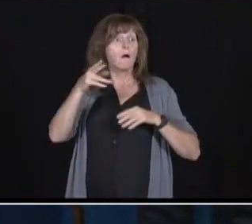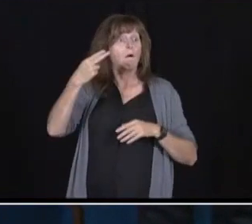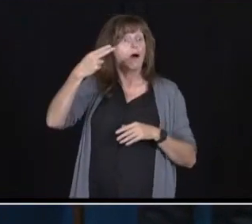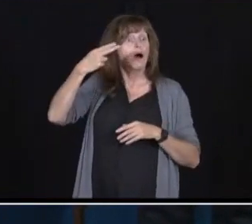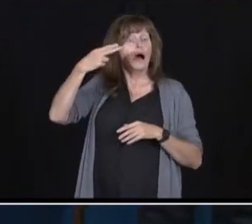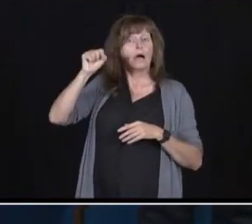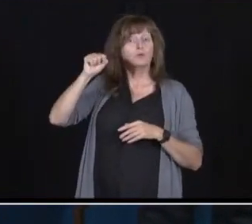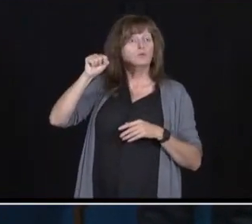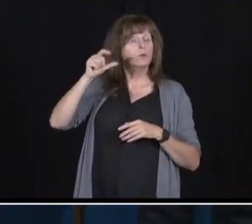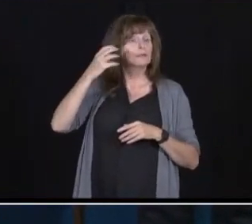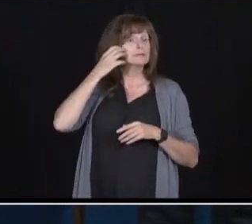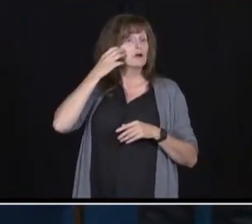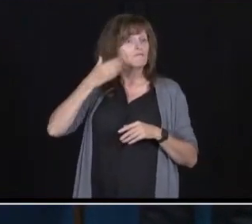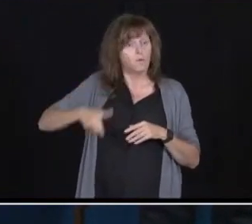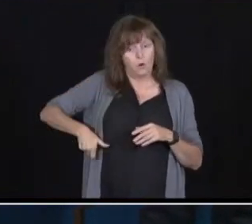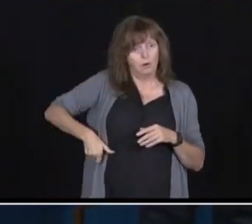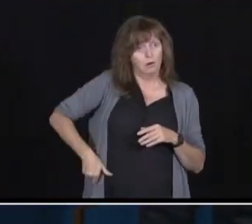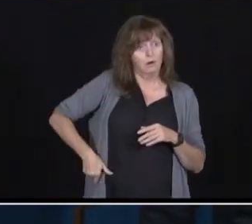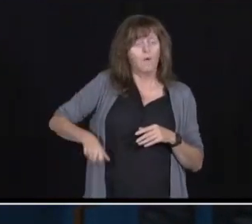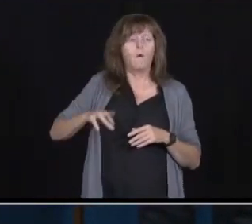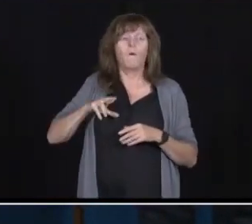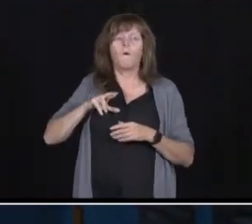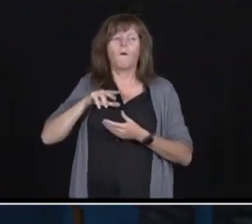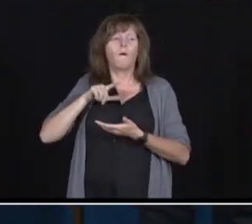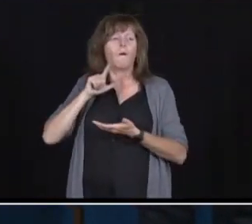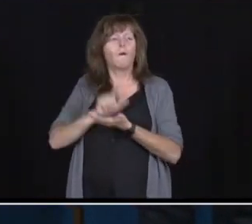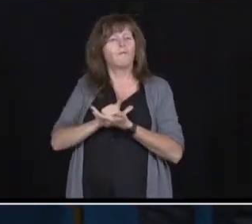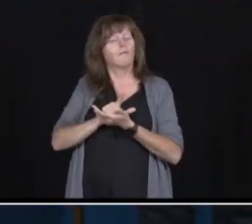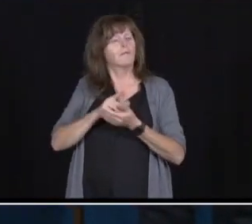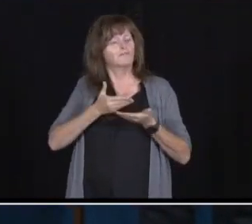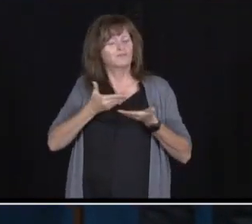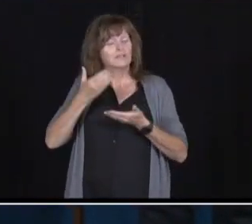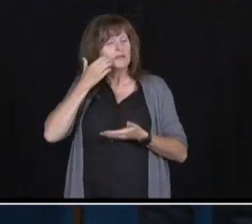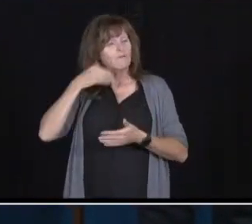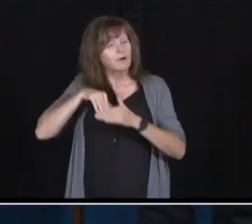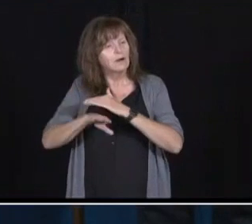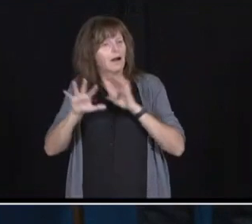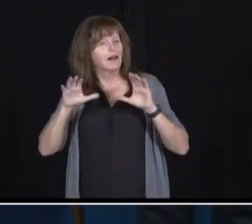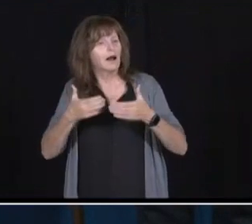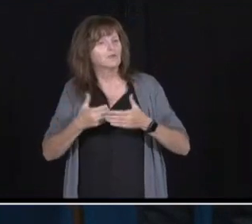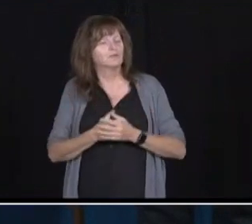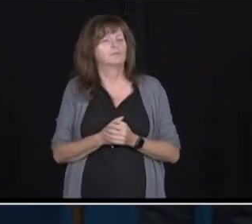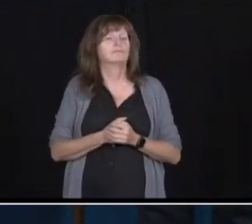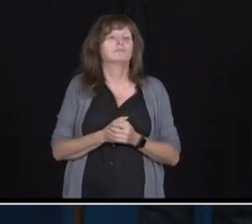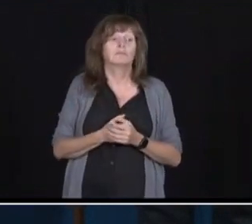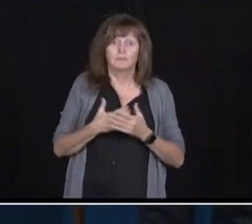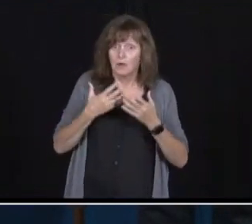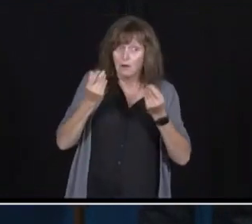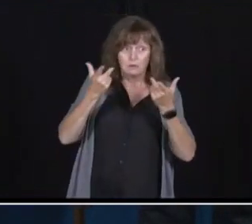Are we allowing high school students to keep their cell phones with them or whether self LNP band from the classroom?